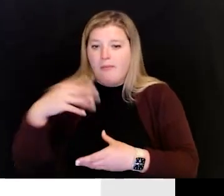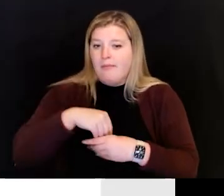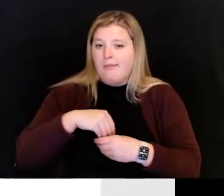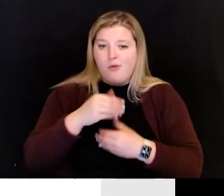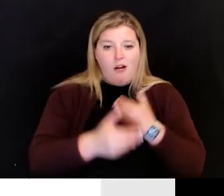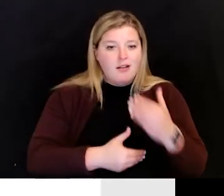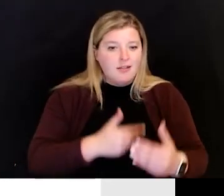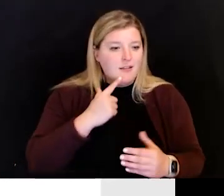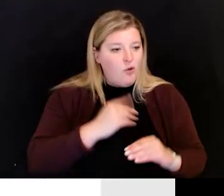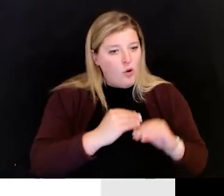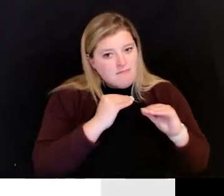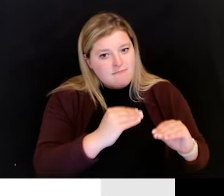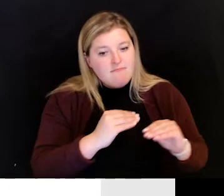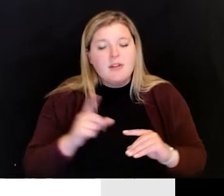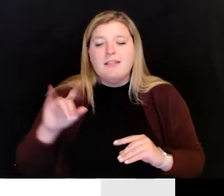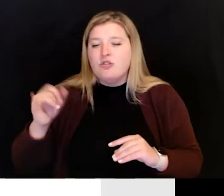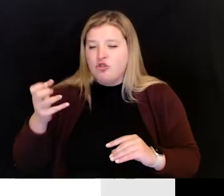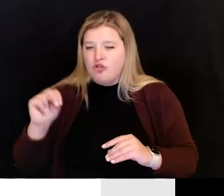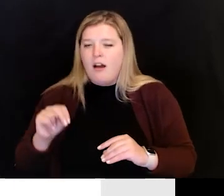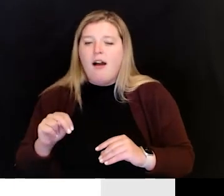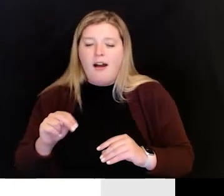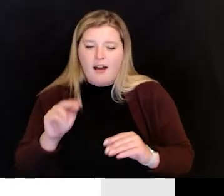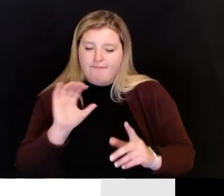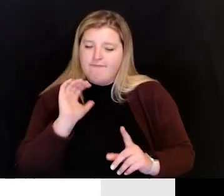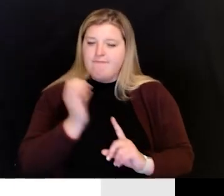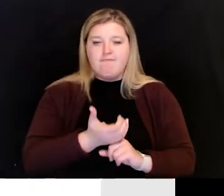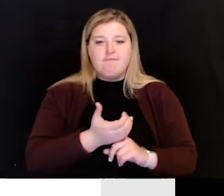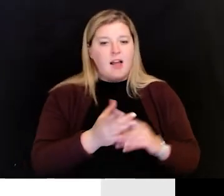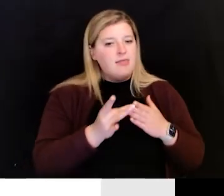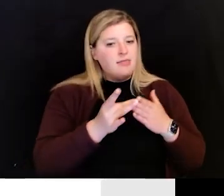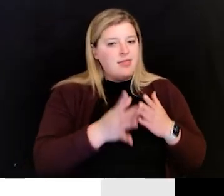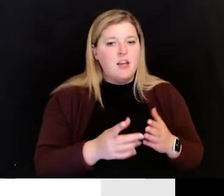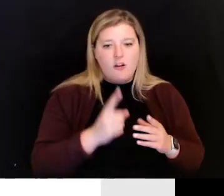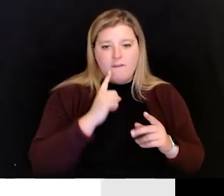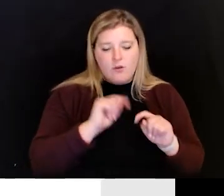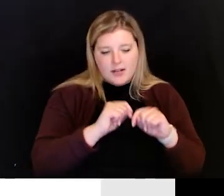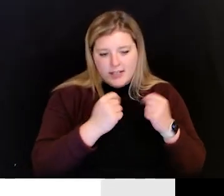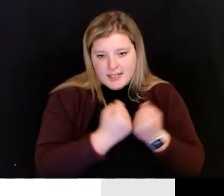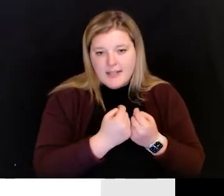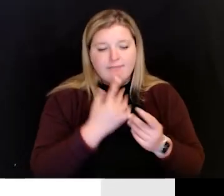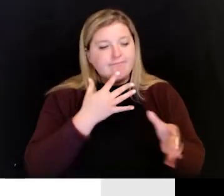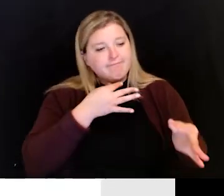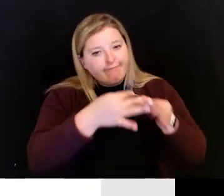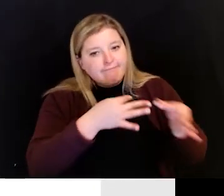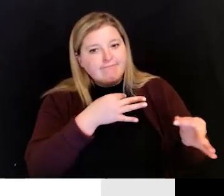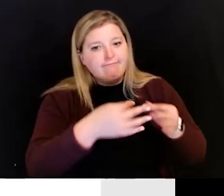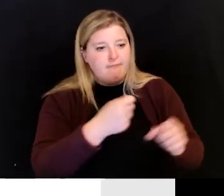and took leadership on the team to making sure everybody understood what the goal was